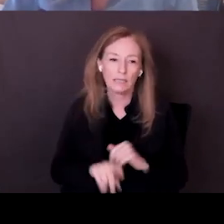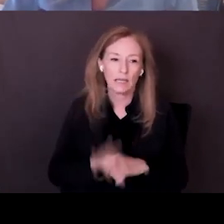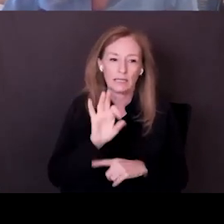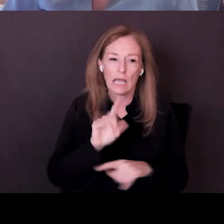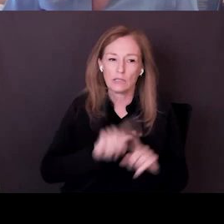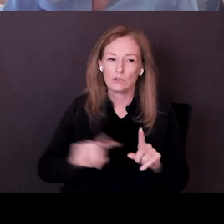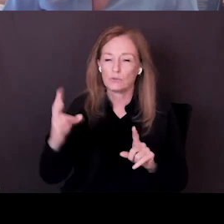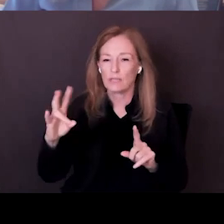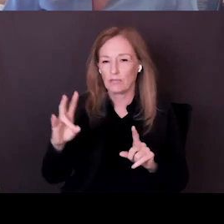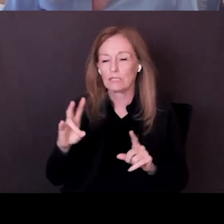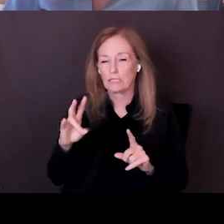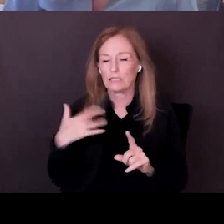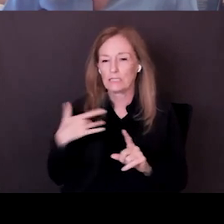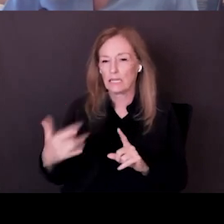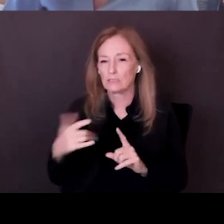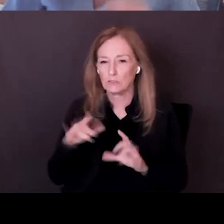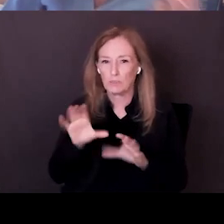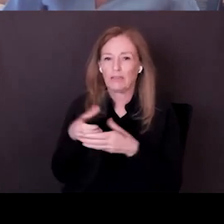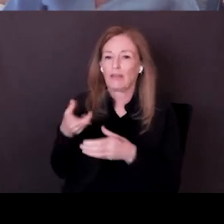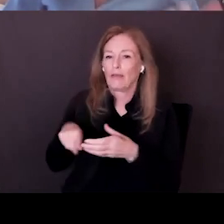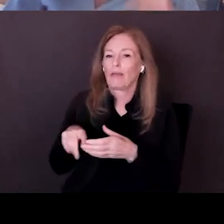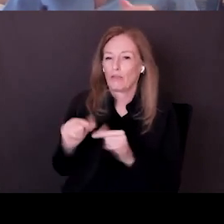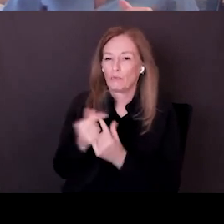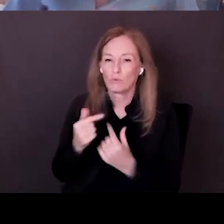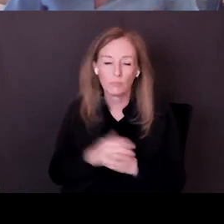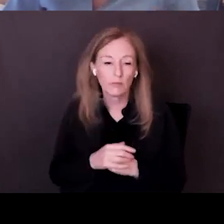HIGHEST POCKET OF AGE GROUP THERE. UNIQUE THINGS WE WERE ABLE TO DO WITH